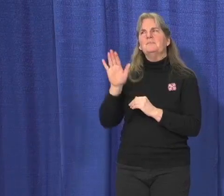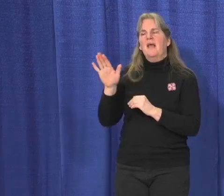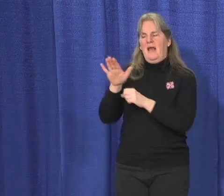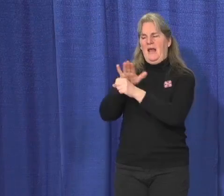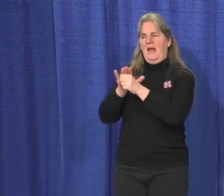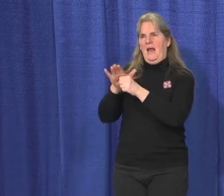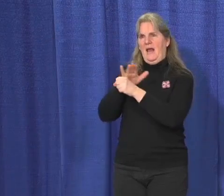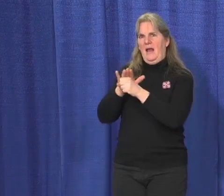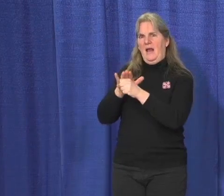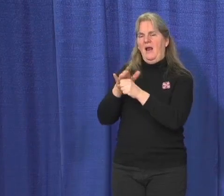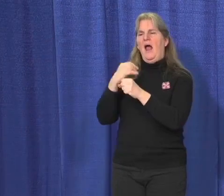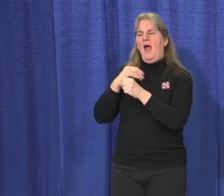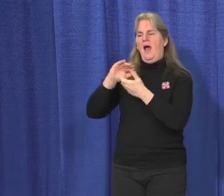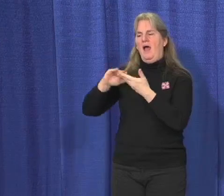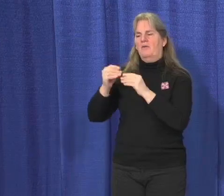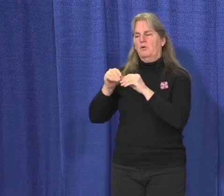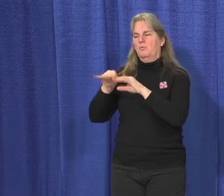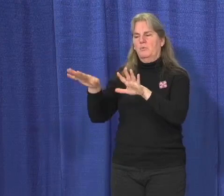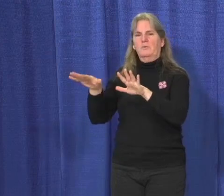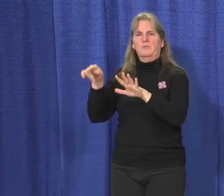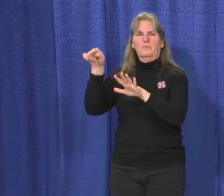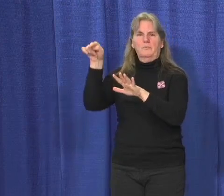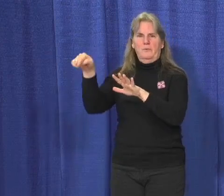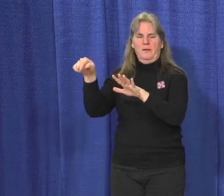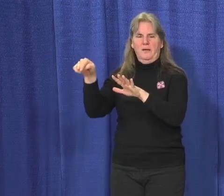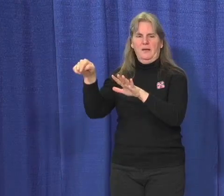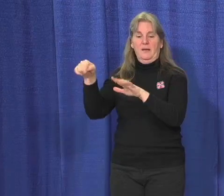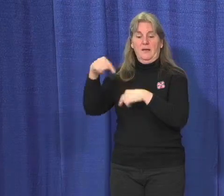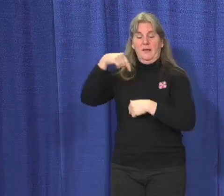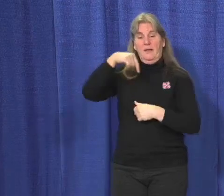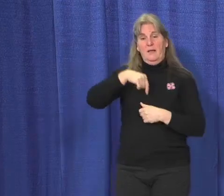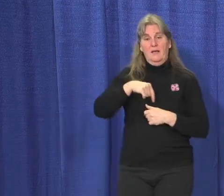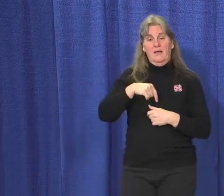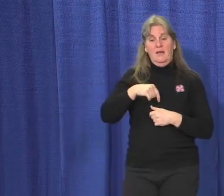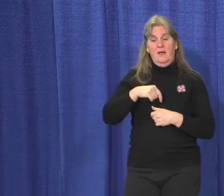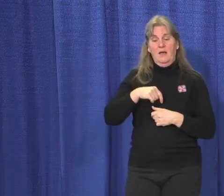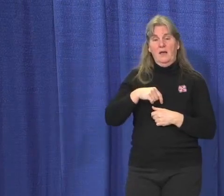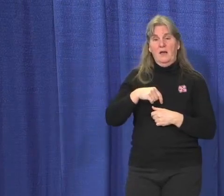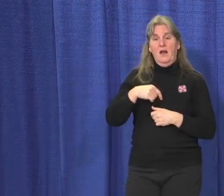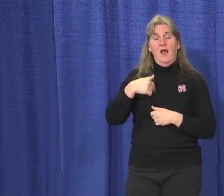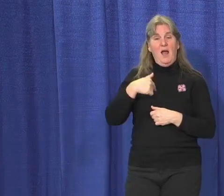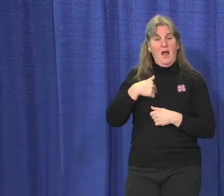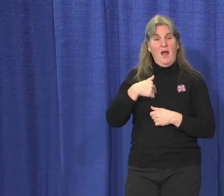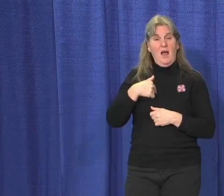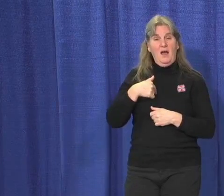areas where there has been communities spread. I don't think we've had